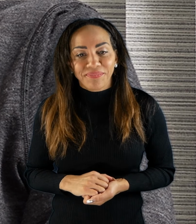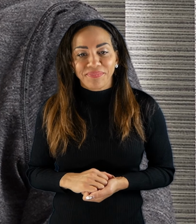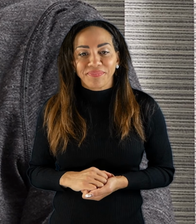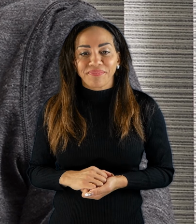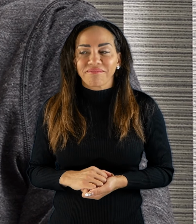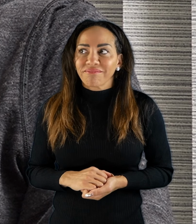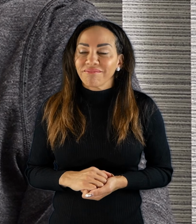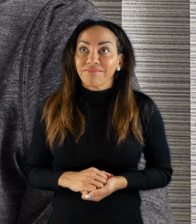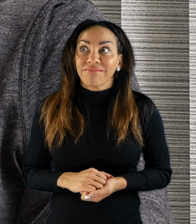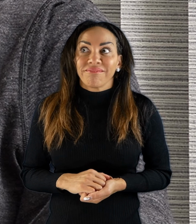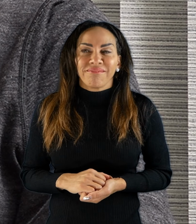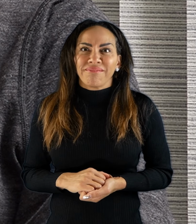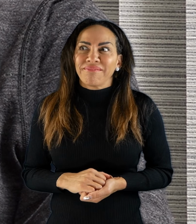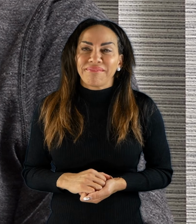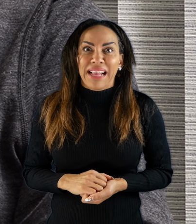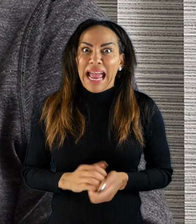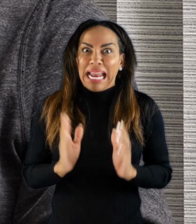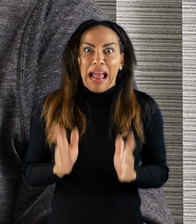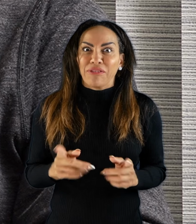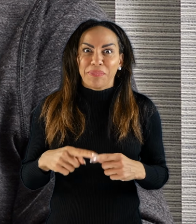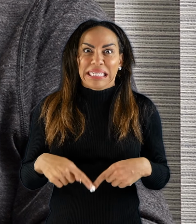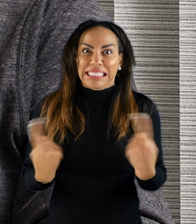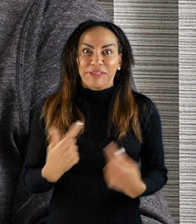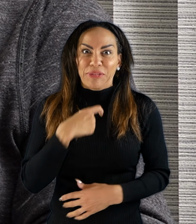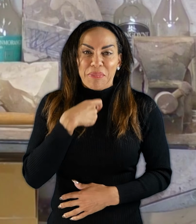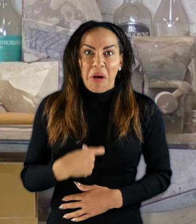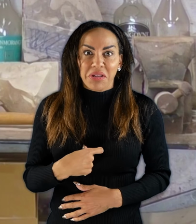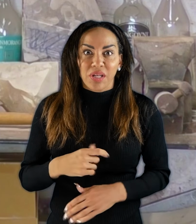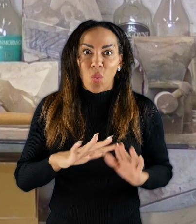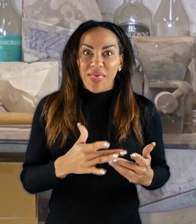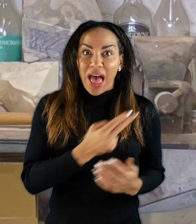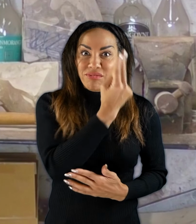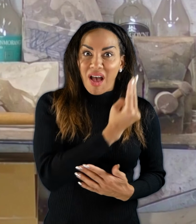Well, I'd have to be a different person if I wasn't an artist, because it's all bound up together.